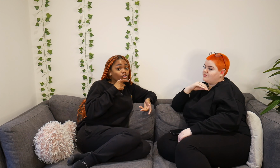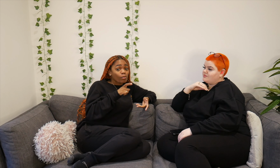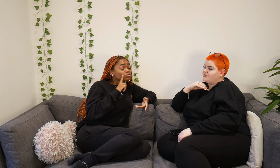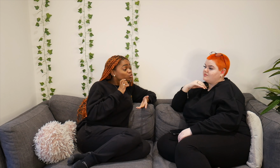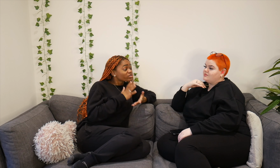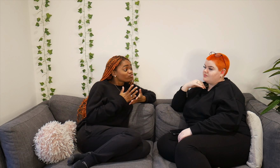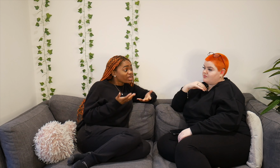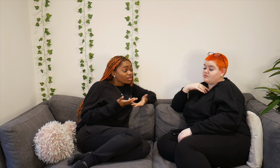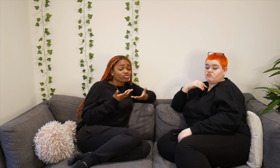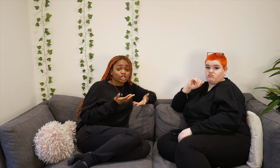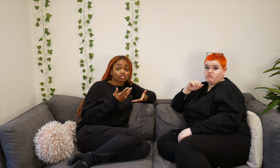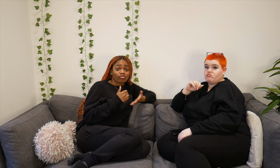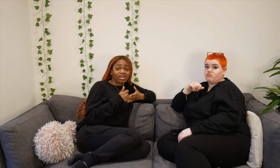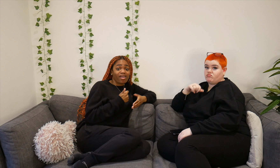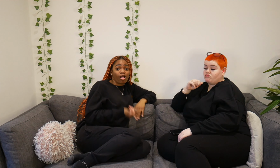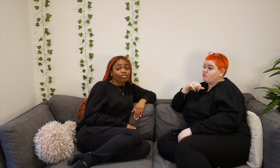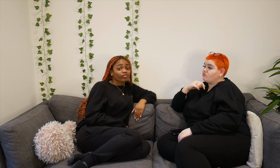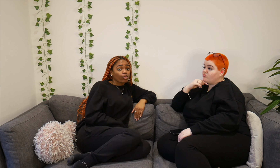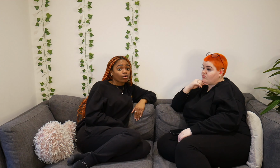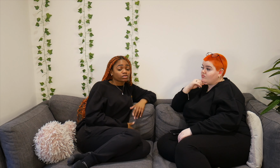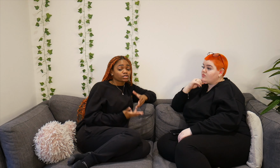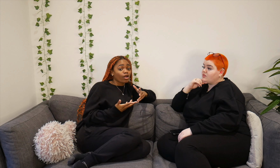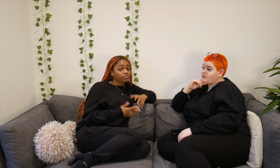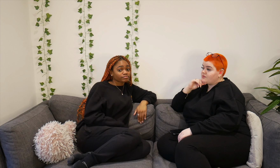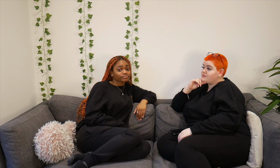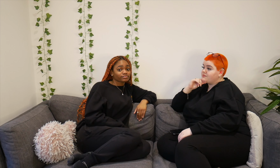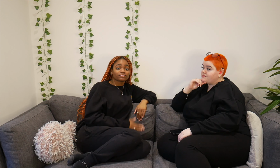The comments will be really encouraging (yeah) and helpful (yeah) so…